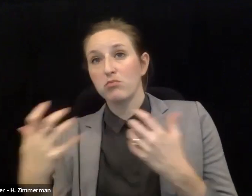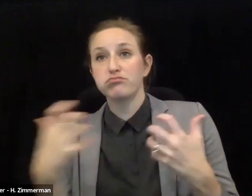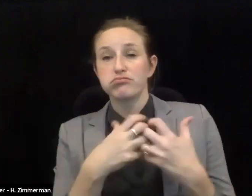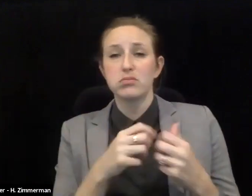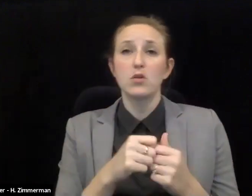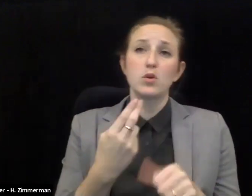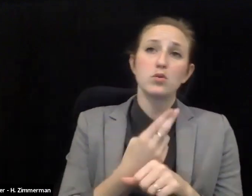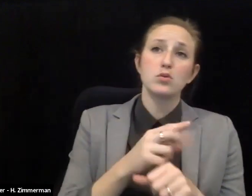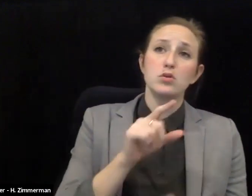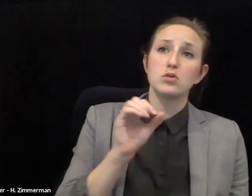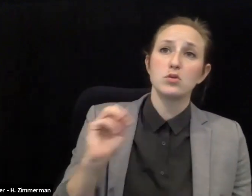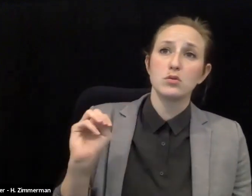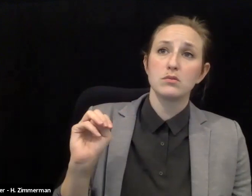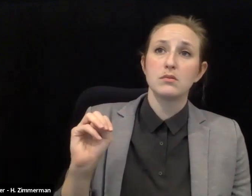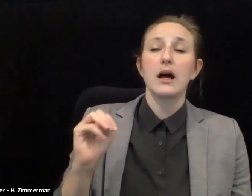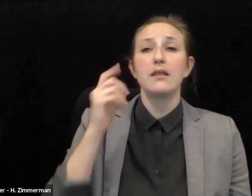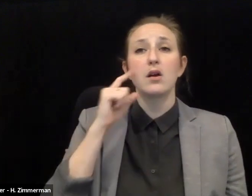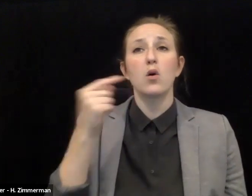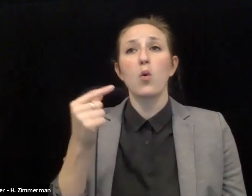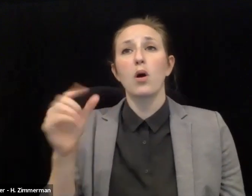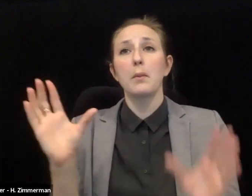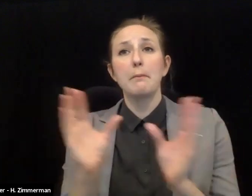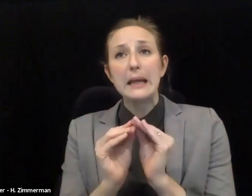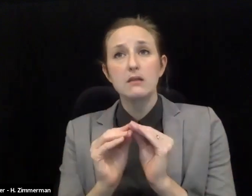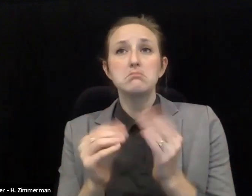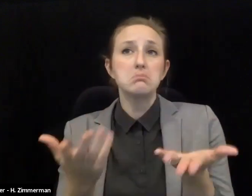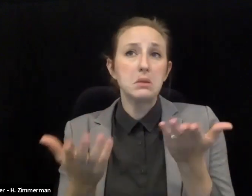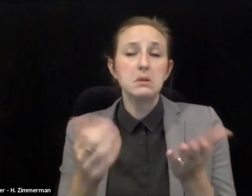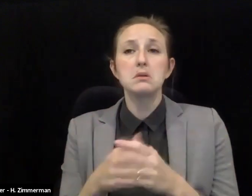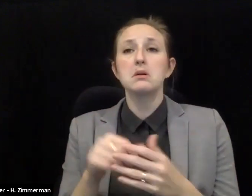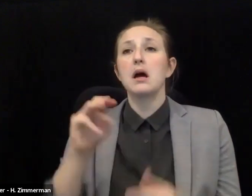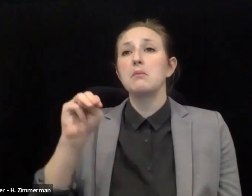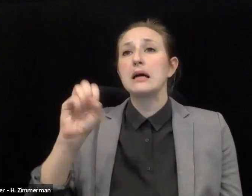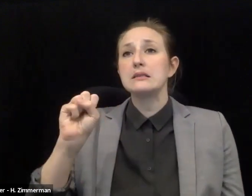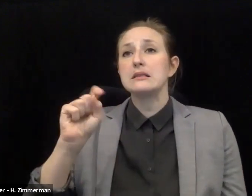some promise with Google meet, you know, and also Microsoft Teams.